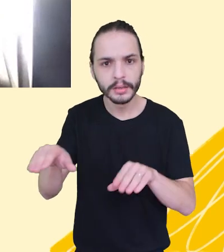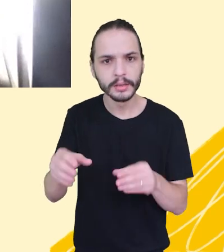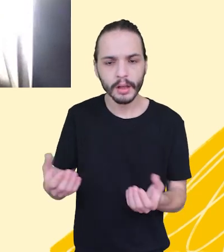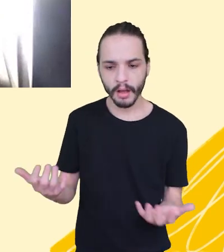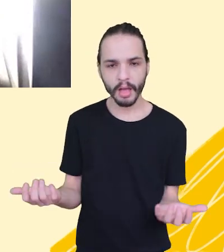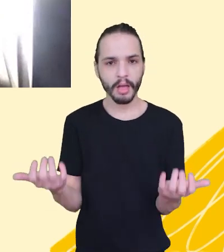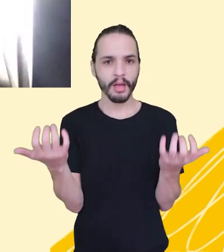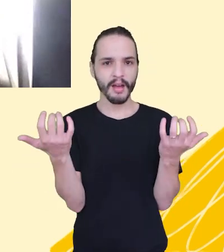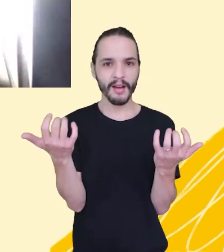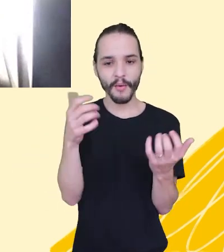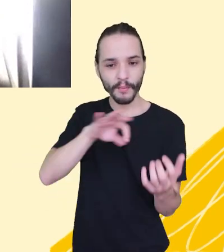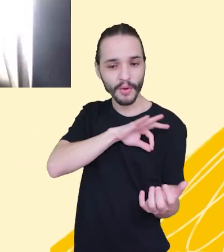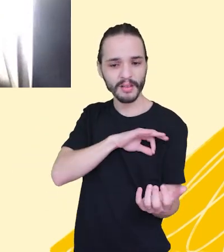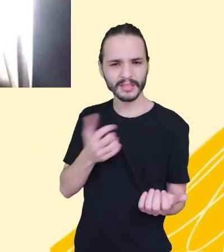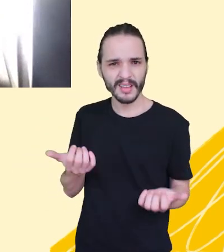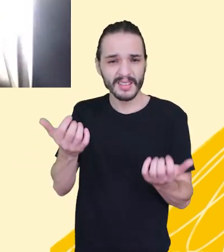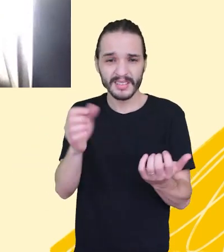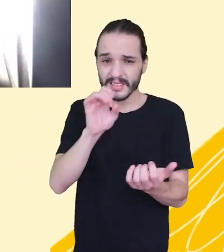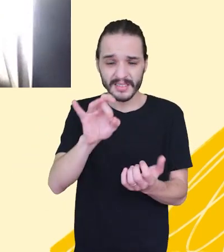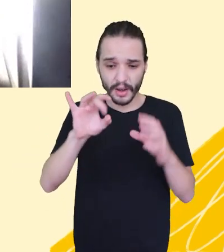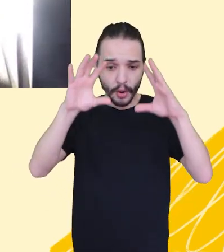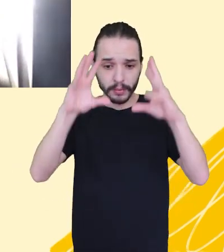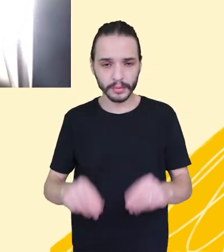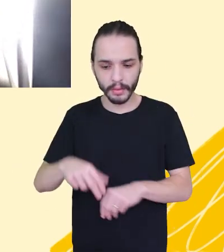If I would see whole figure, I would see his face.